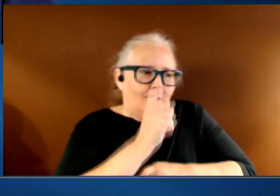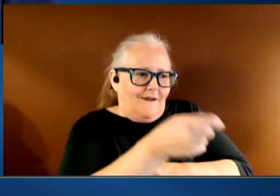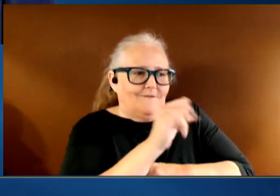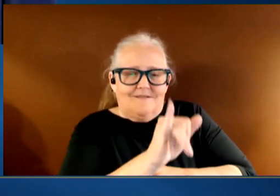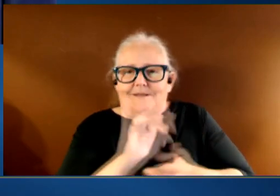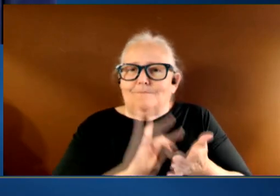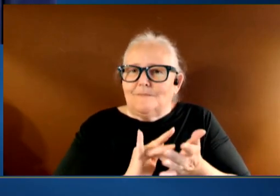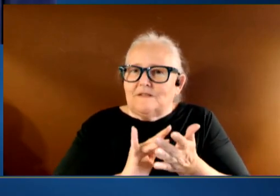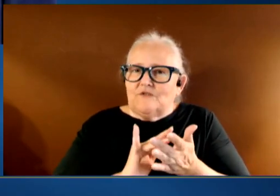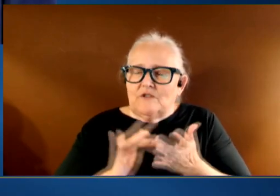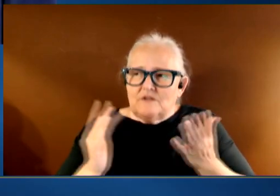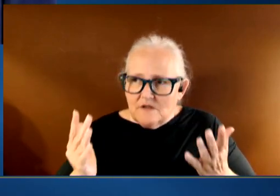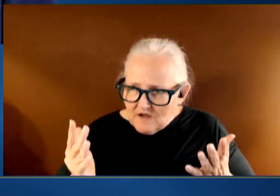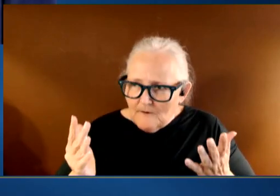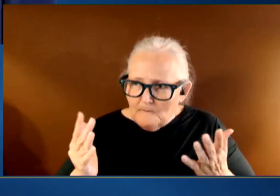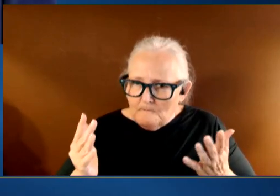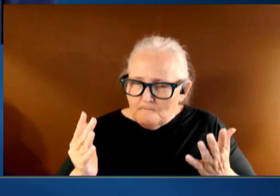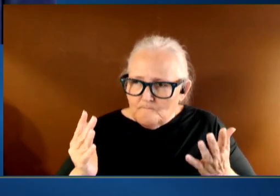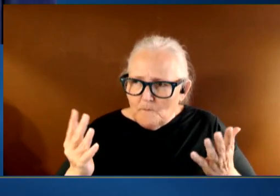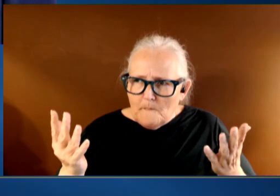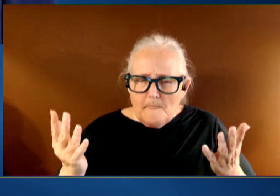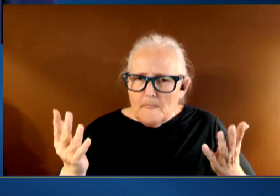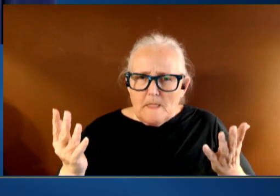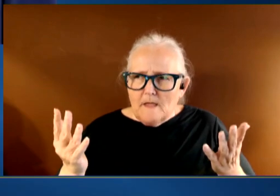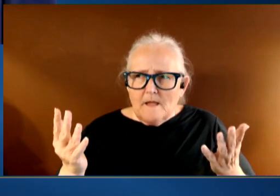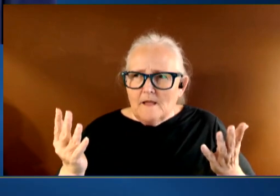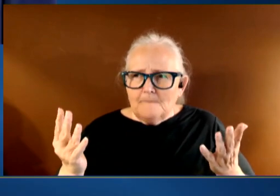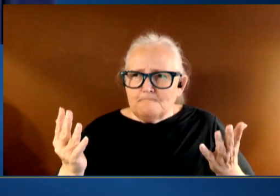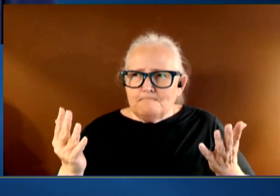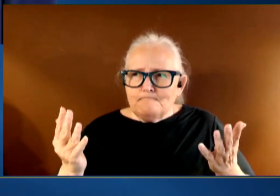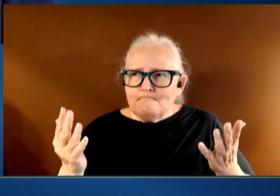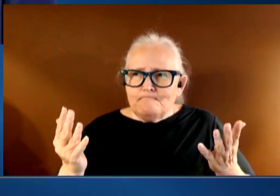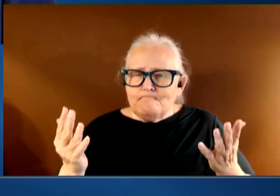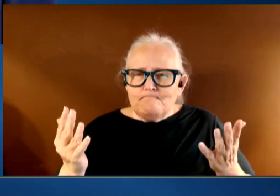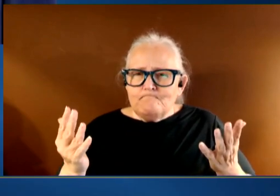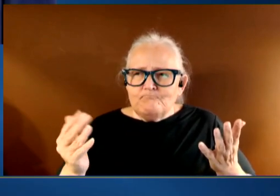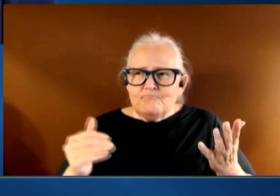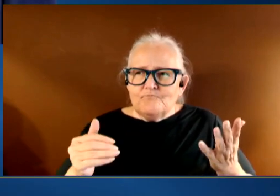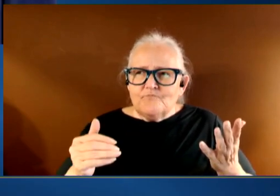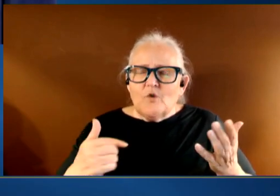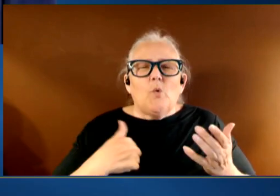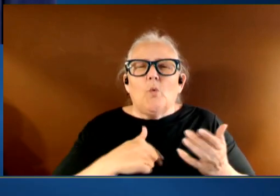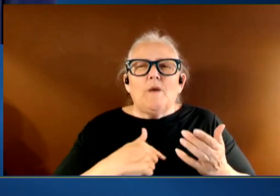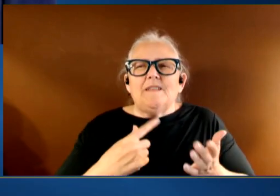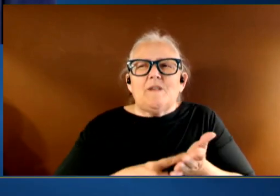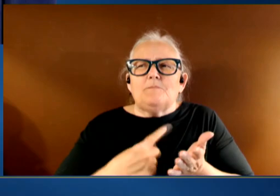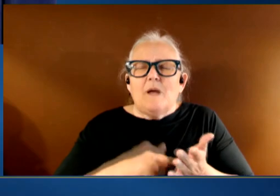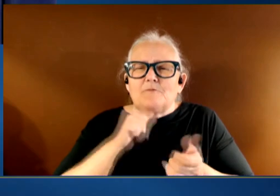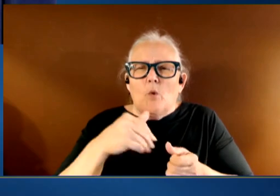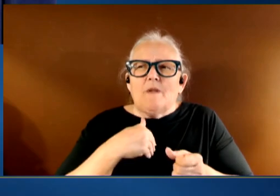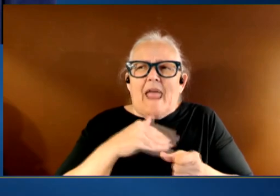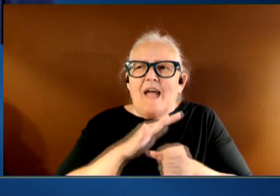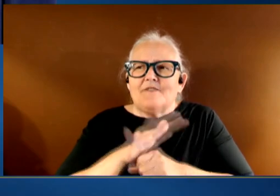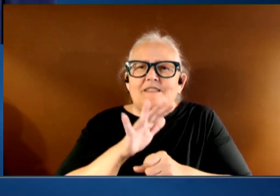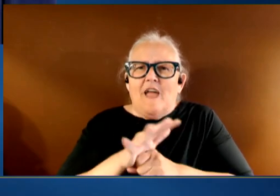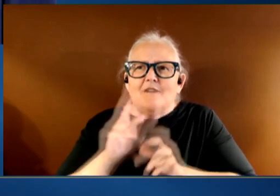And we don't have -- you know, we just don't have the bandwidth sometimes to try to do that. So we